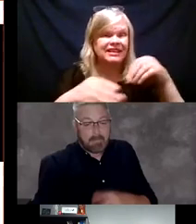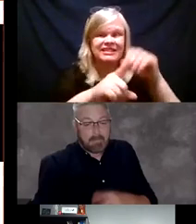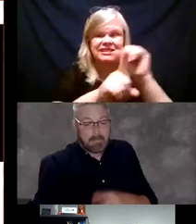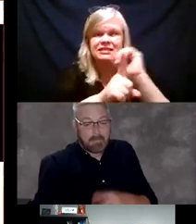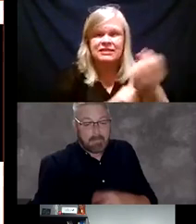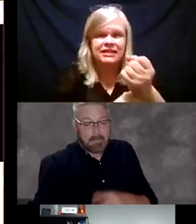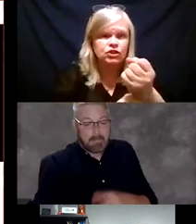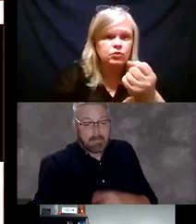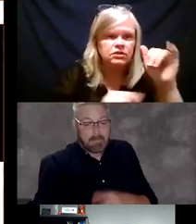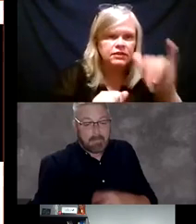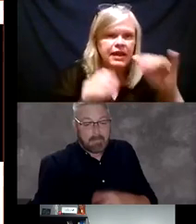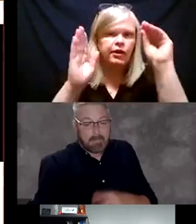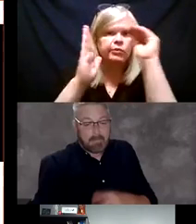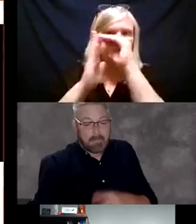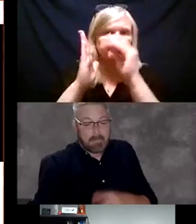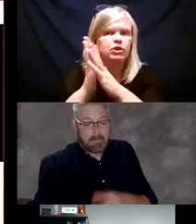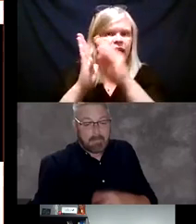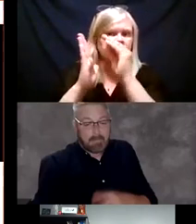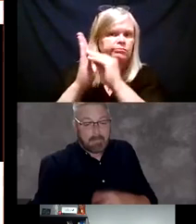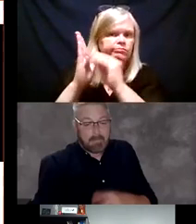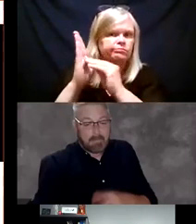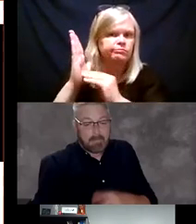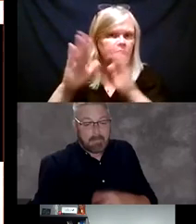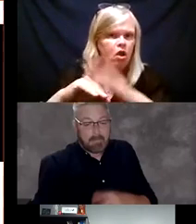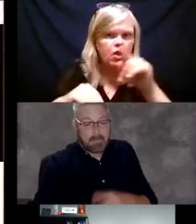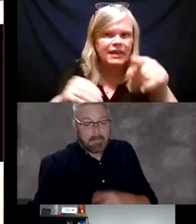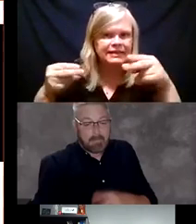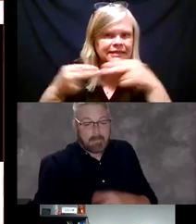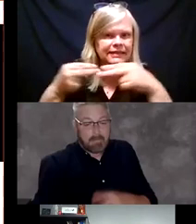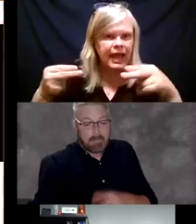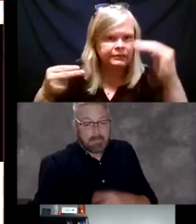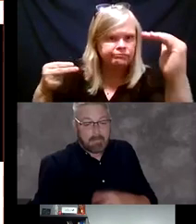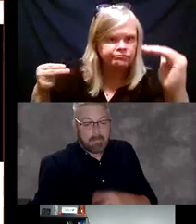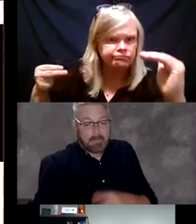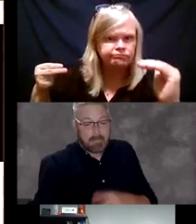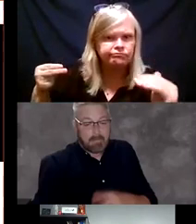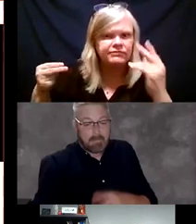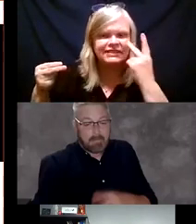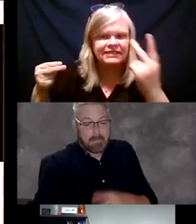THERE ON THE SLIDE. YOU KNOW, STATUTORY RAPE CAN